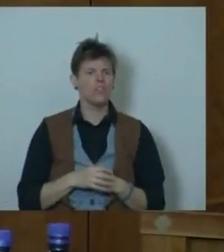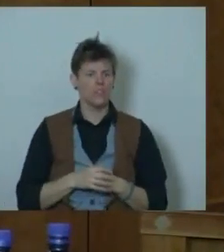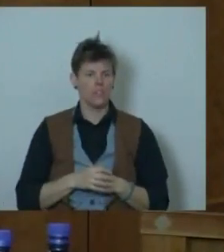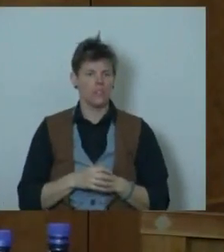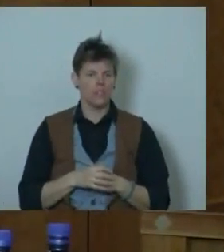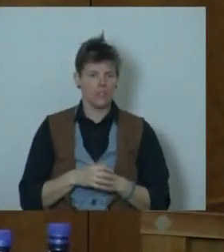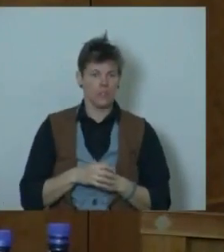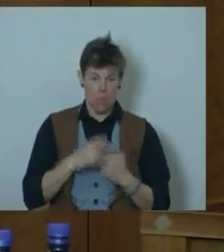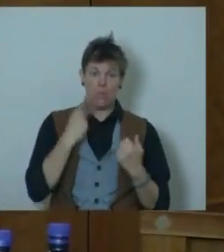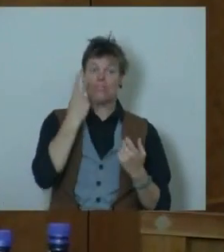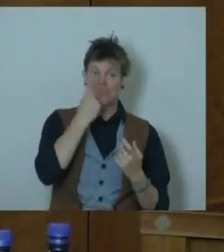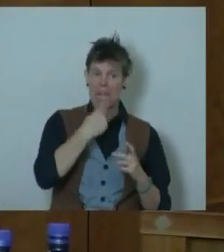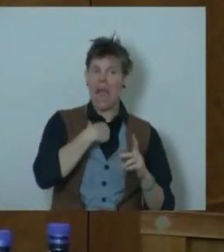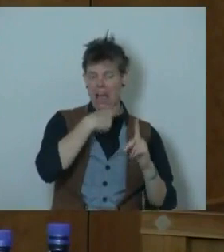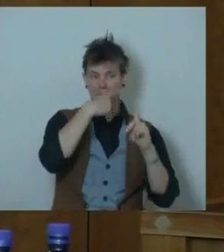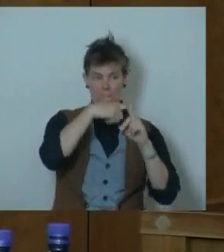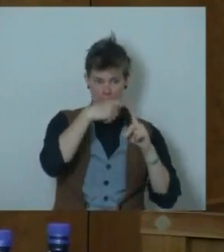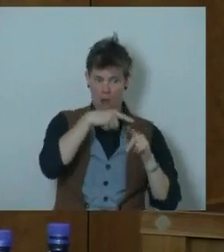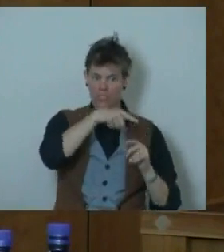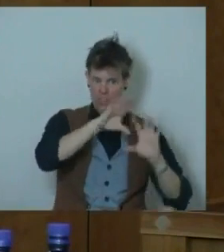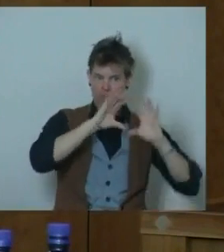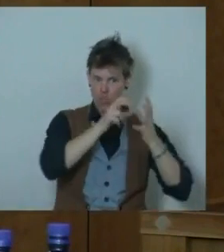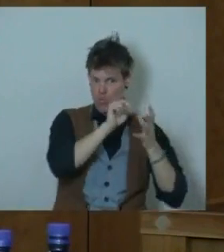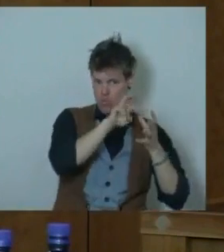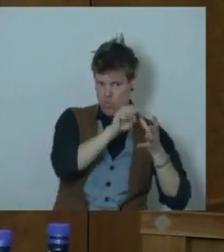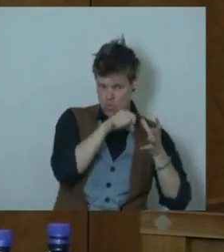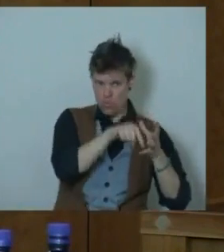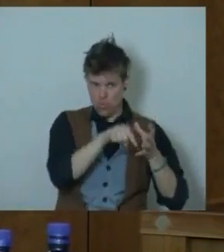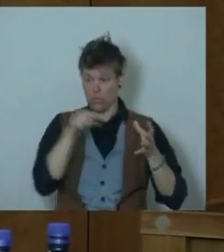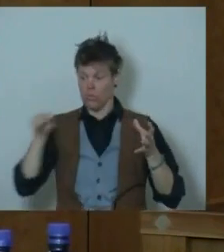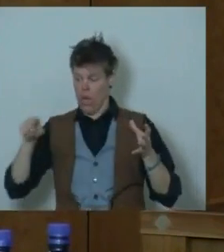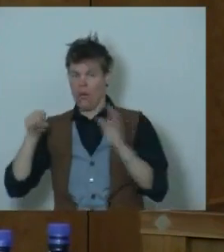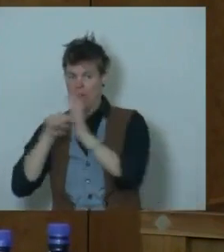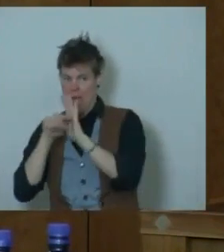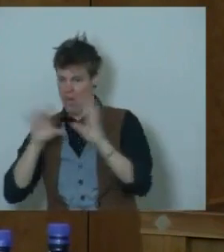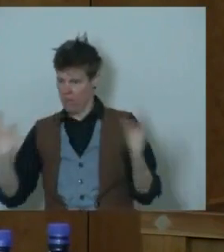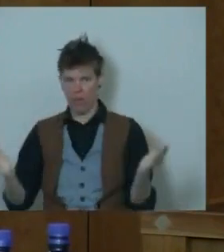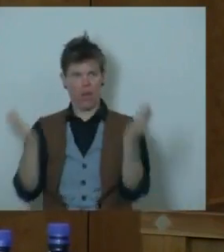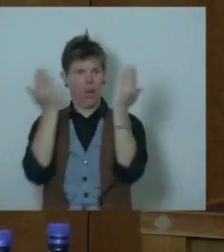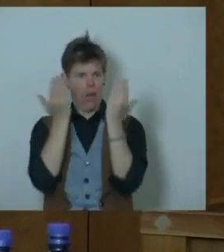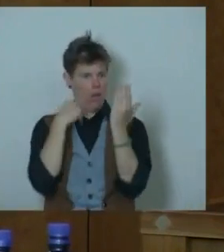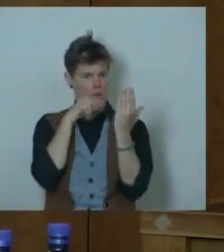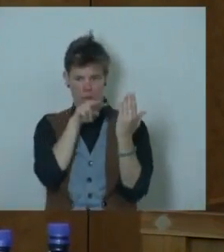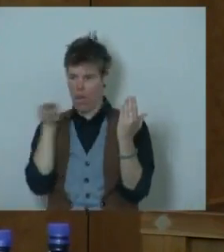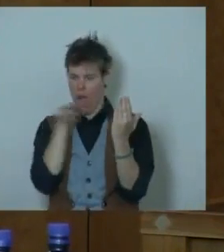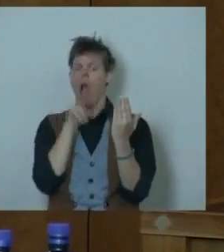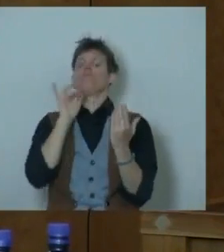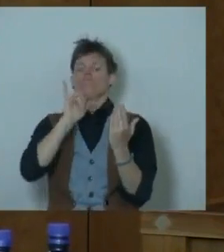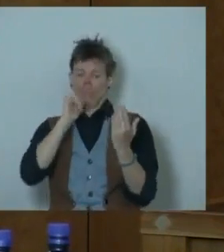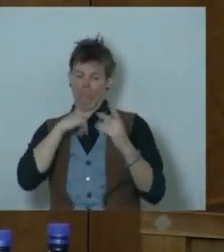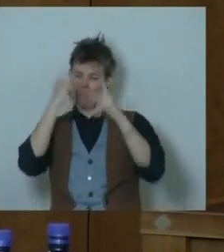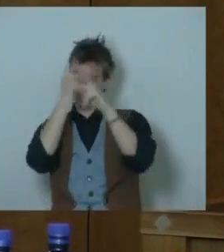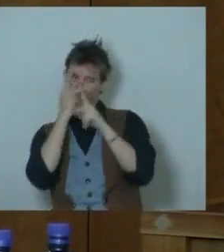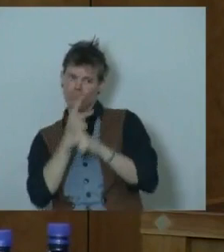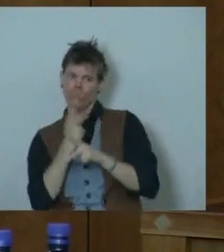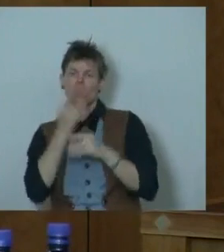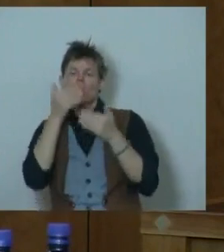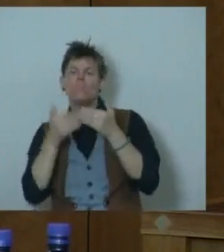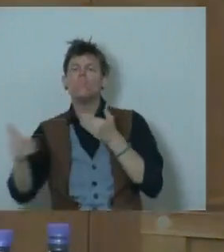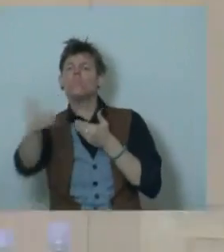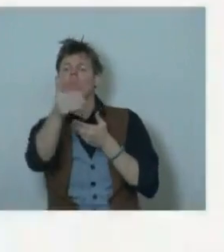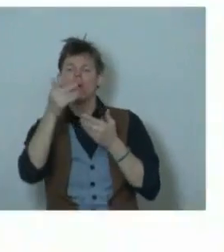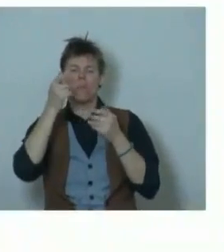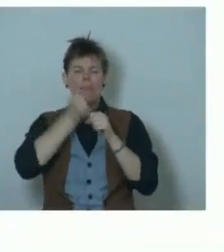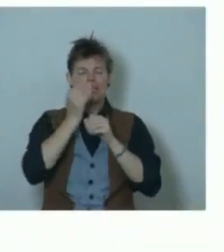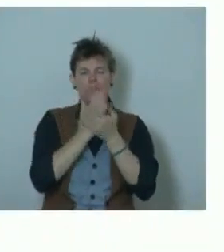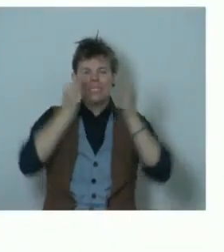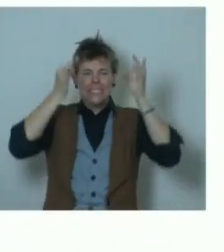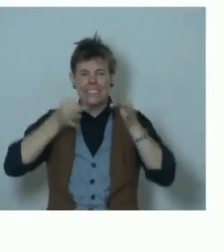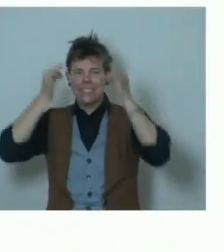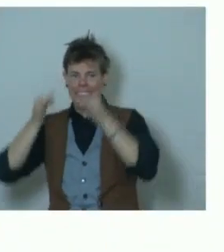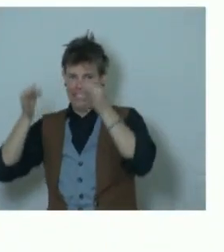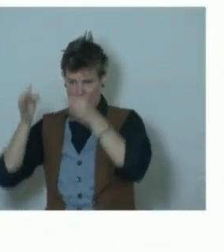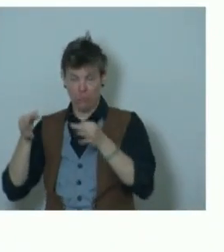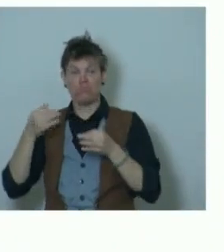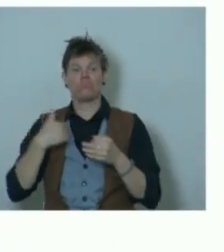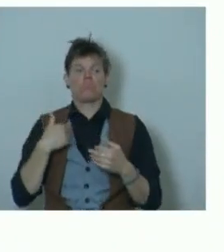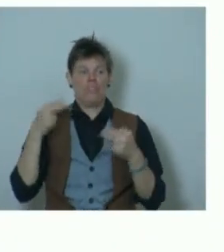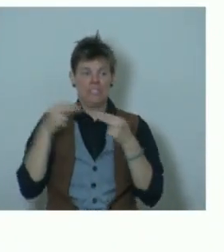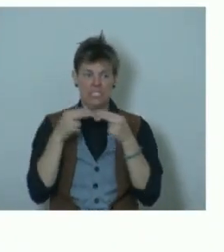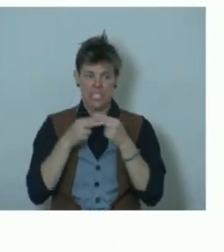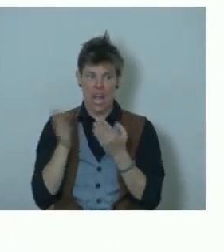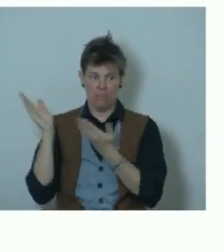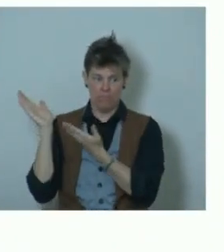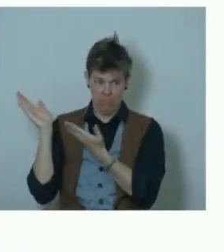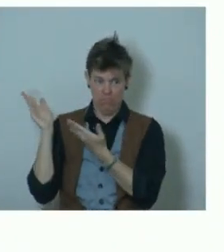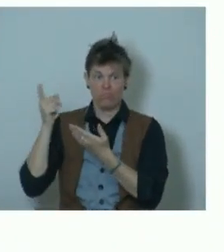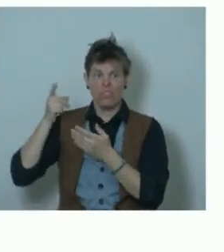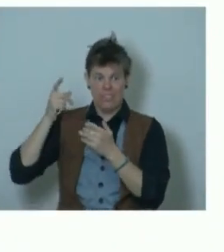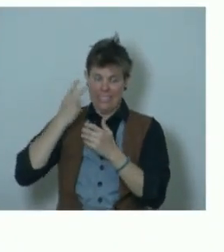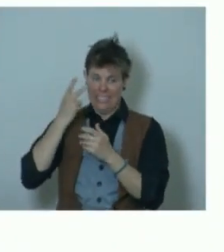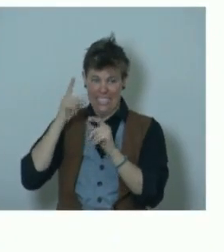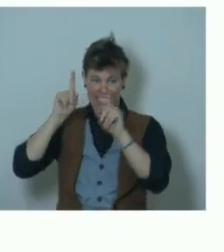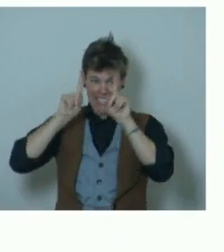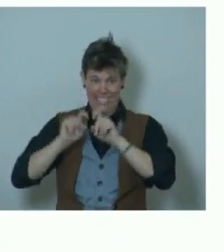HOPEFULLY WE WILL BE ABLE TO SEE BOTH AND UNDERSTAND BOTH AND WE CAN HOLD BOTH OF THOSE IN FRONT OF US AS WE MAKE DECISIONS GOING FORWARD FOR NEW MEXICO.